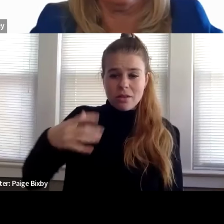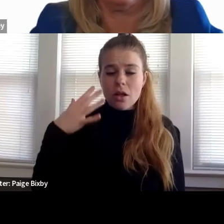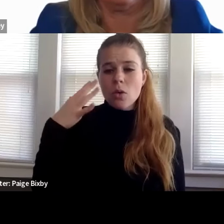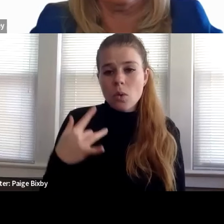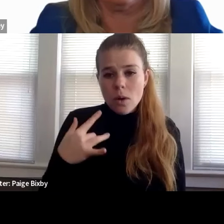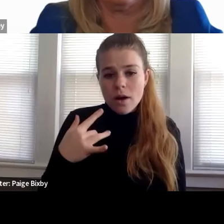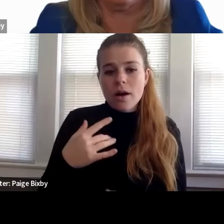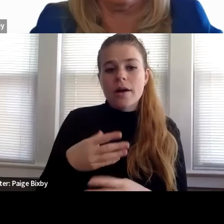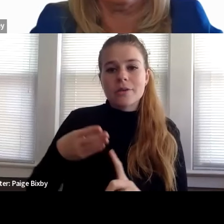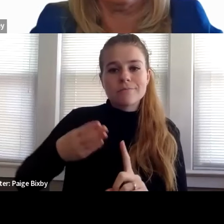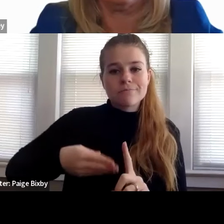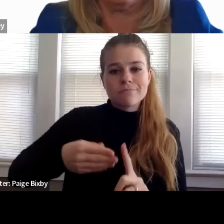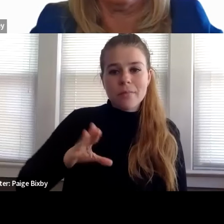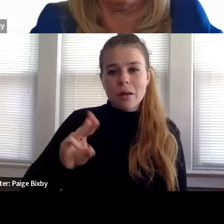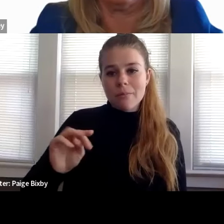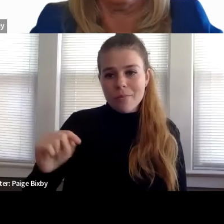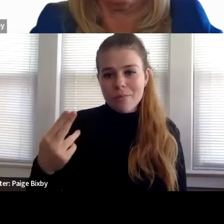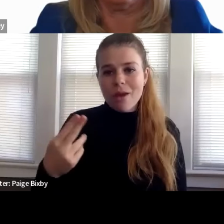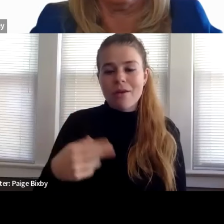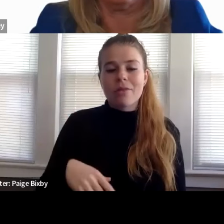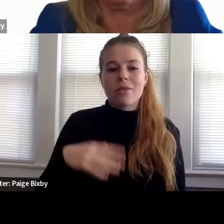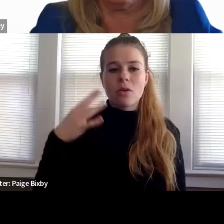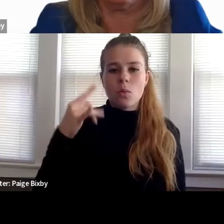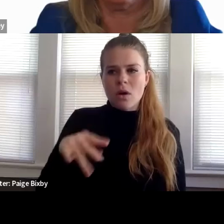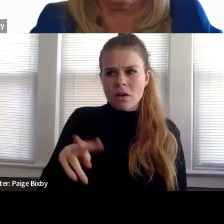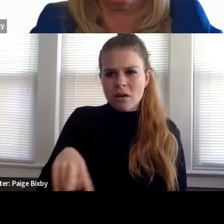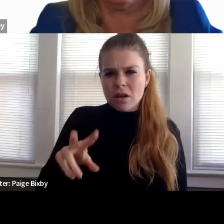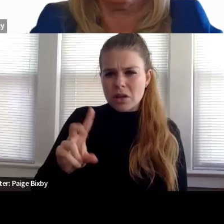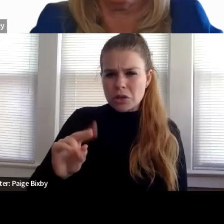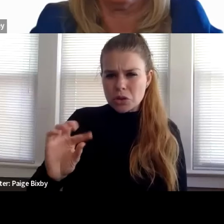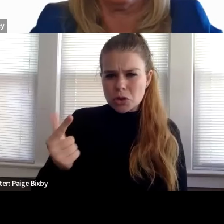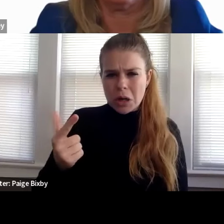That's why they're shooting stuff that we can't even recognize, we can't even test for.